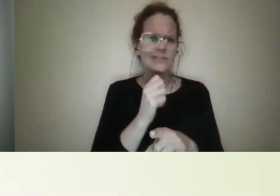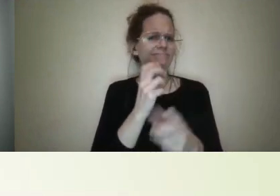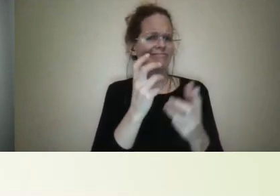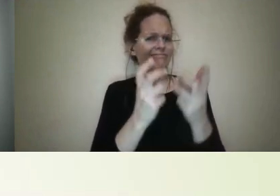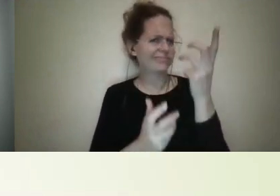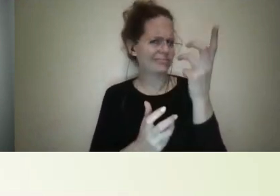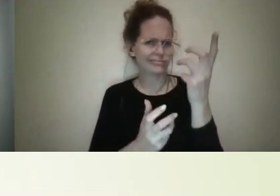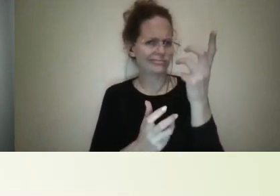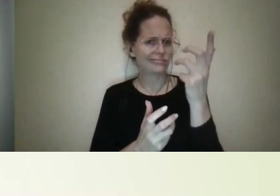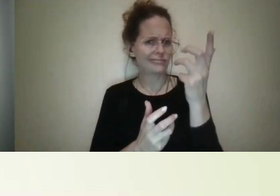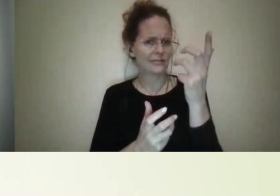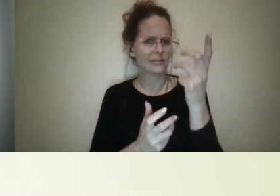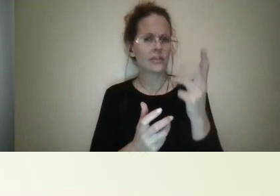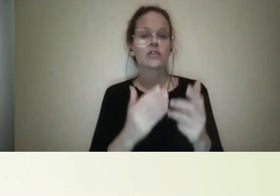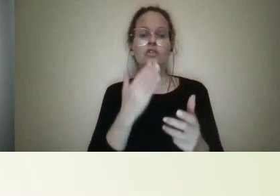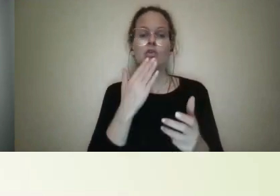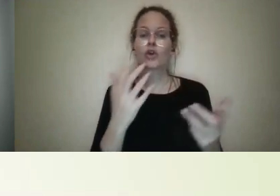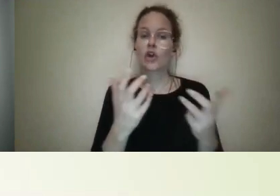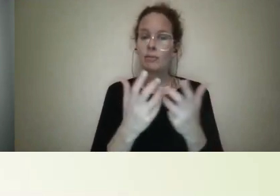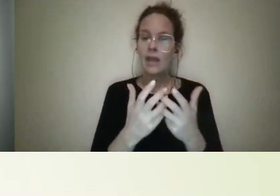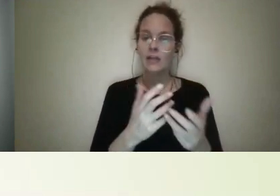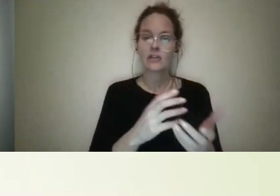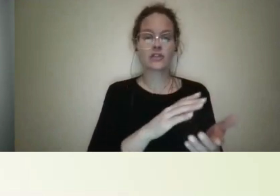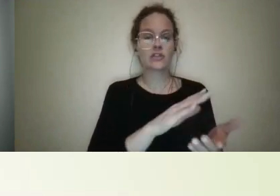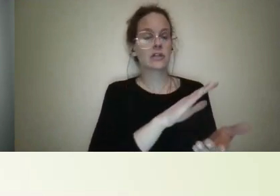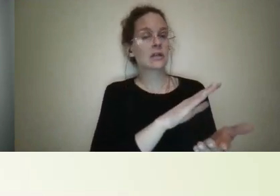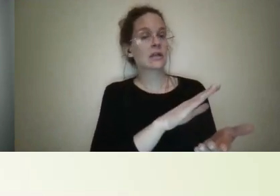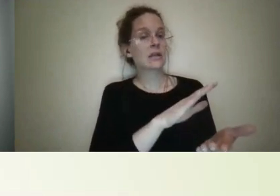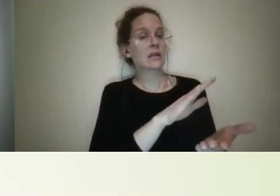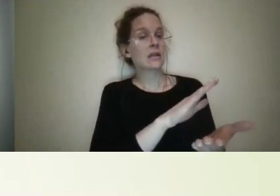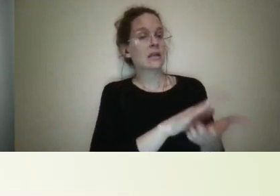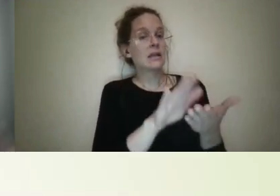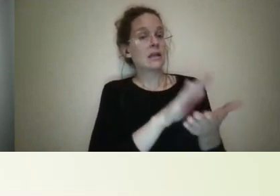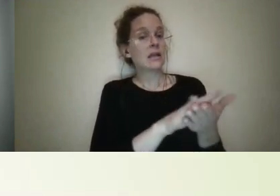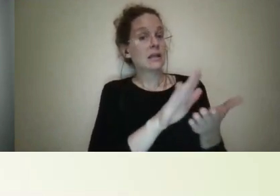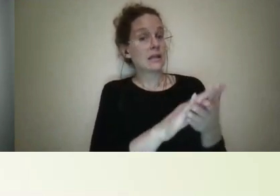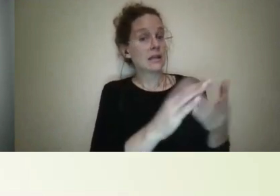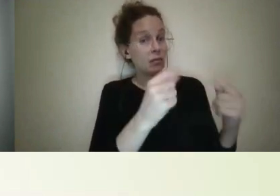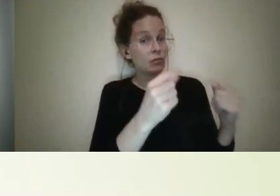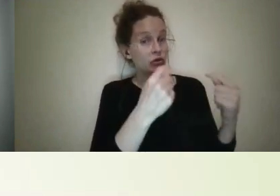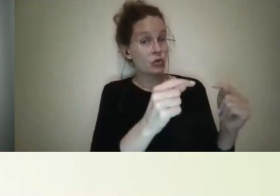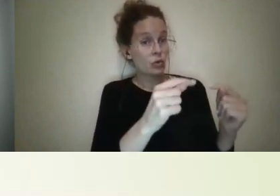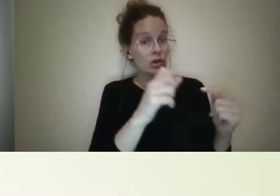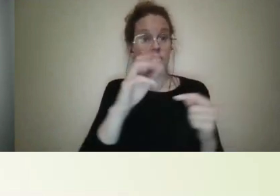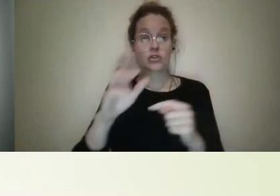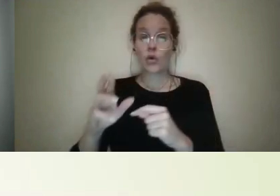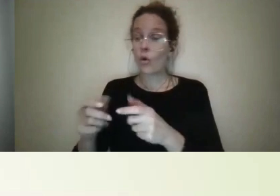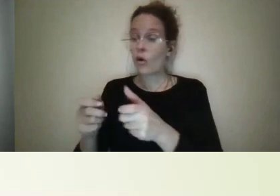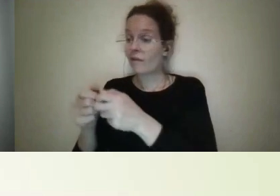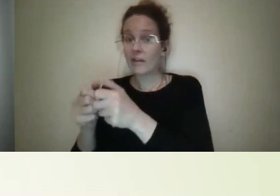of a match. "Clean up your toys or skip a video game." So a toy and a video game is in the same